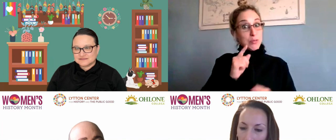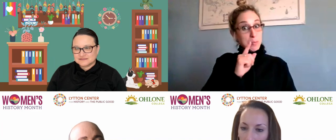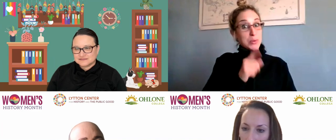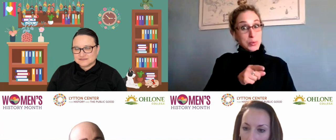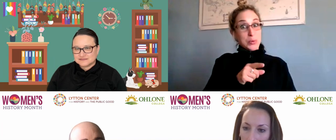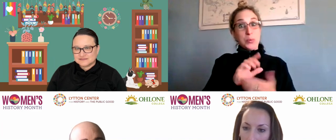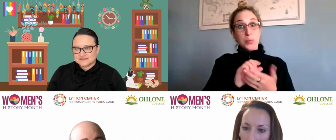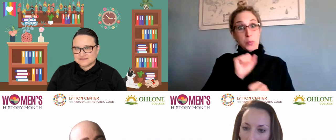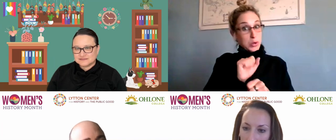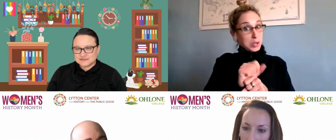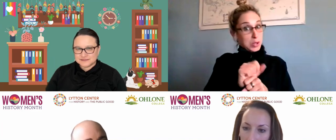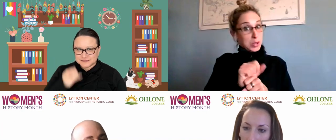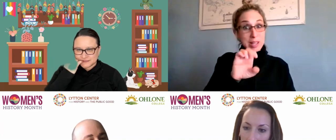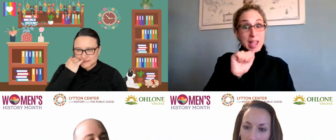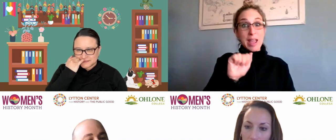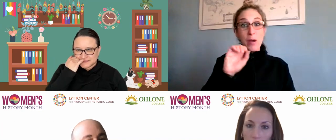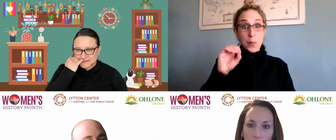Kyle Livie (he/him/his): working for you at EAOP,